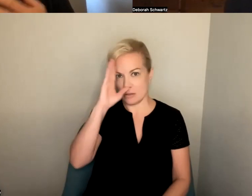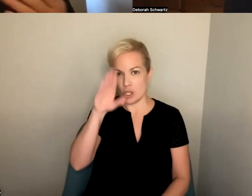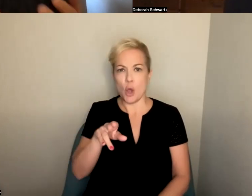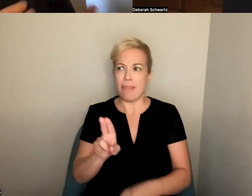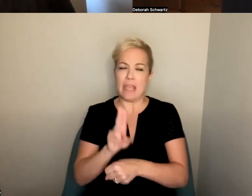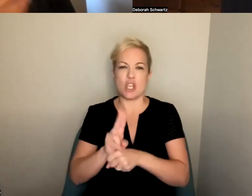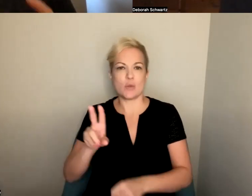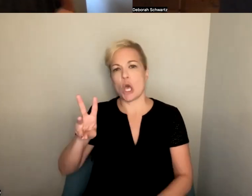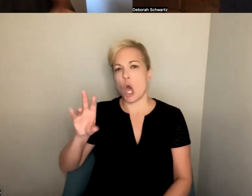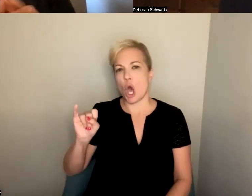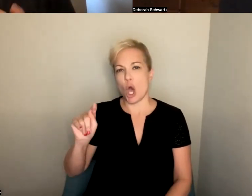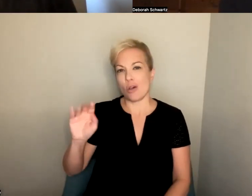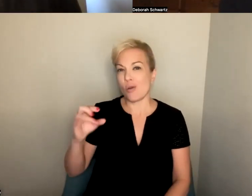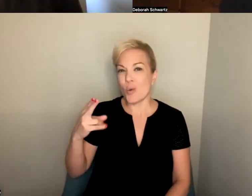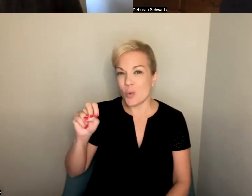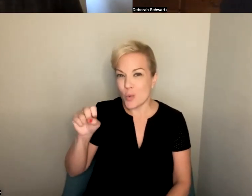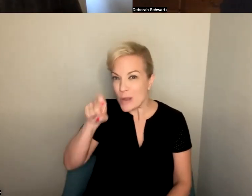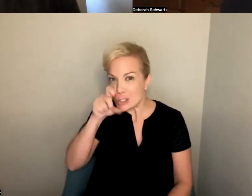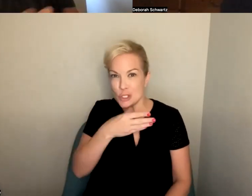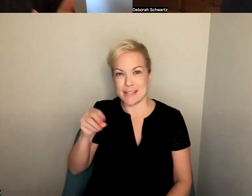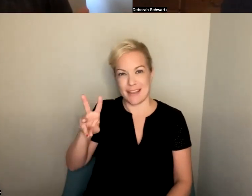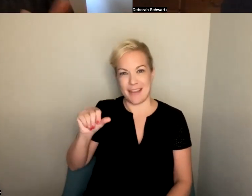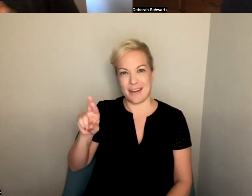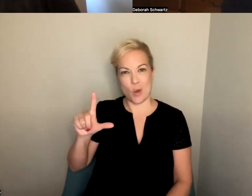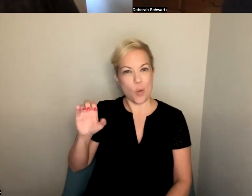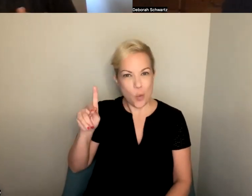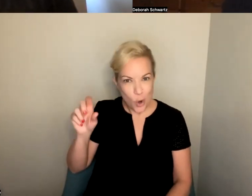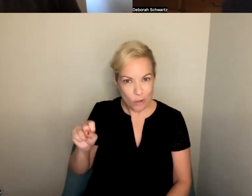instead of people that were doing that kind of thing and sometimes good and sometimes